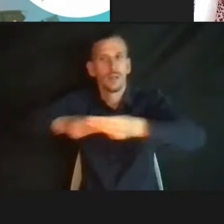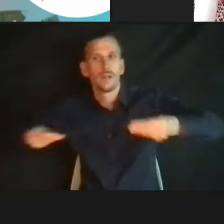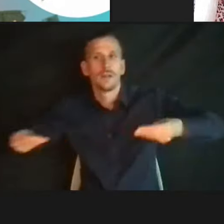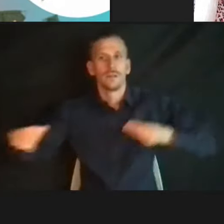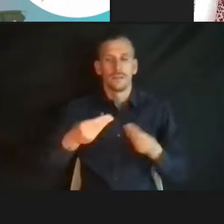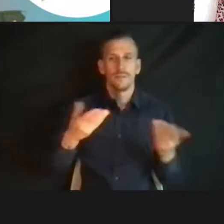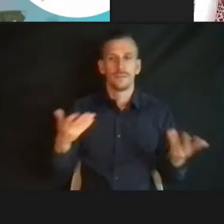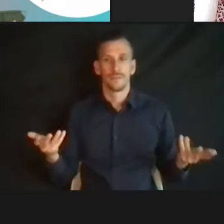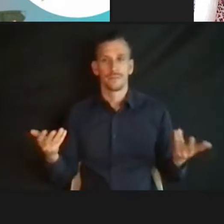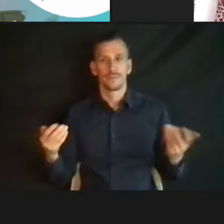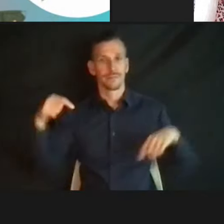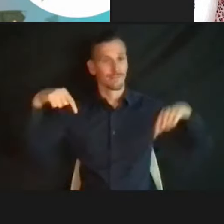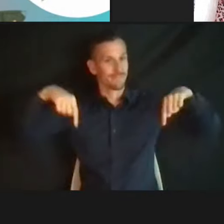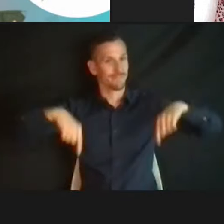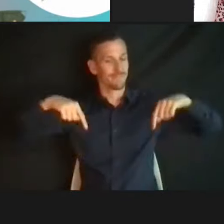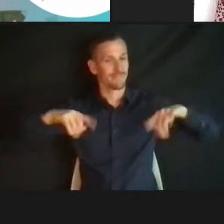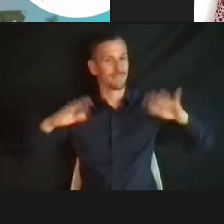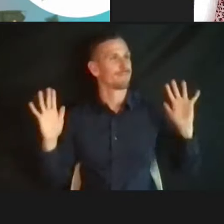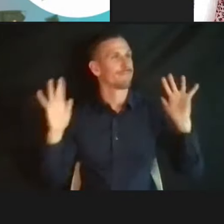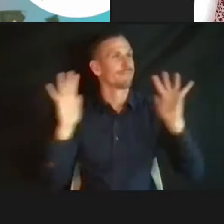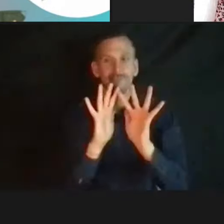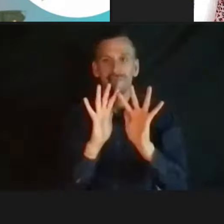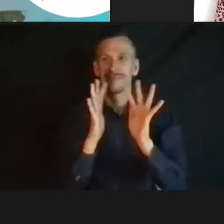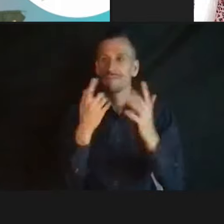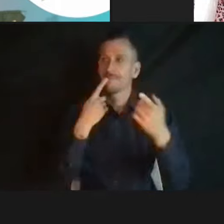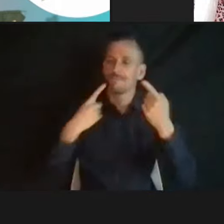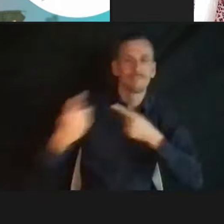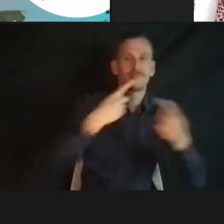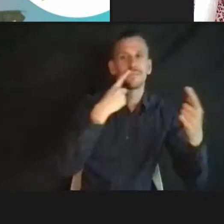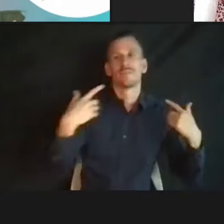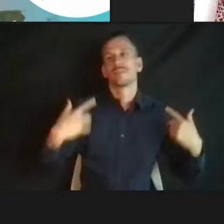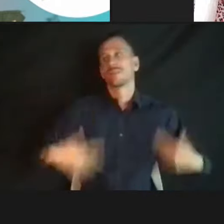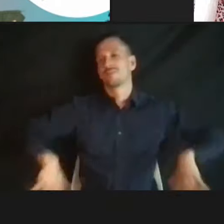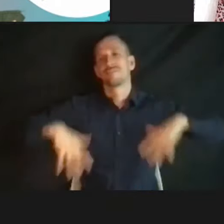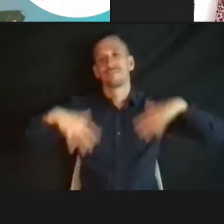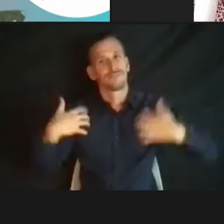in Africa, in Asia, and also include the private sector and not to blame people,